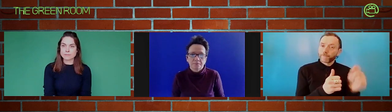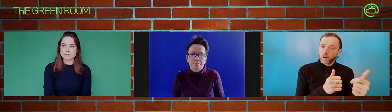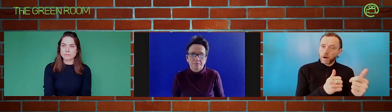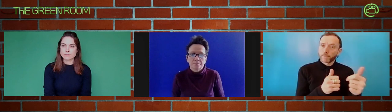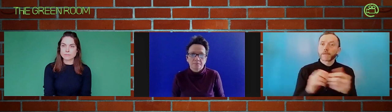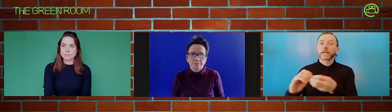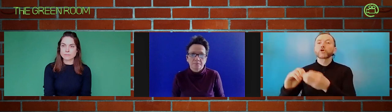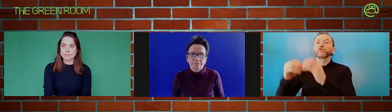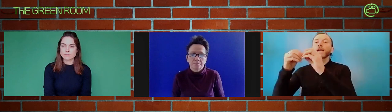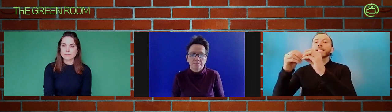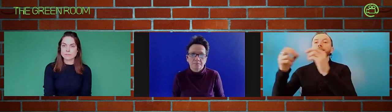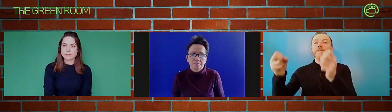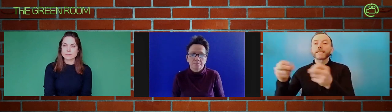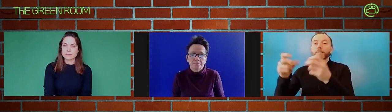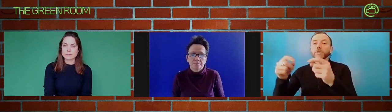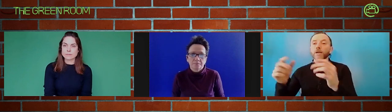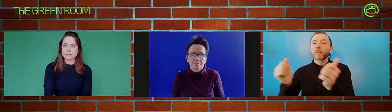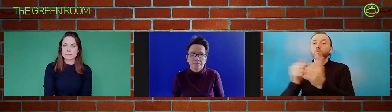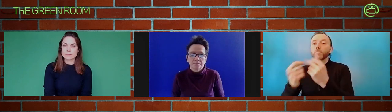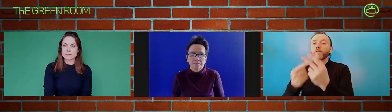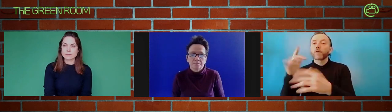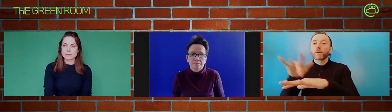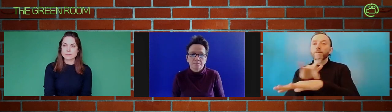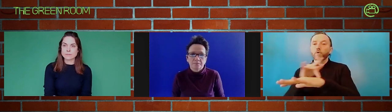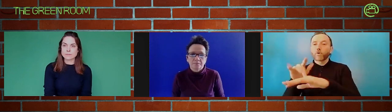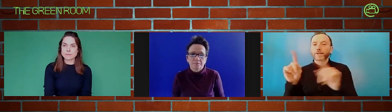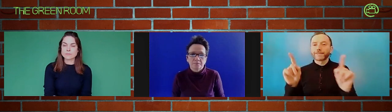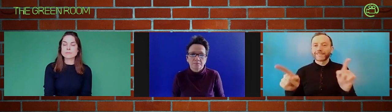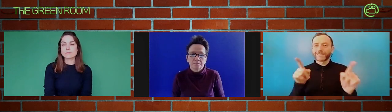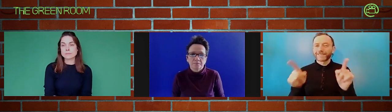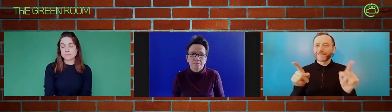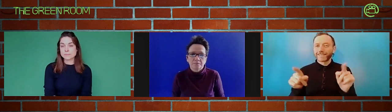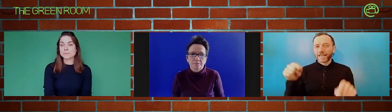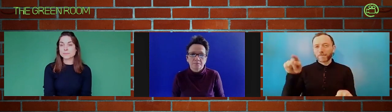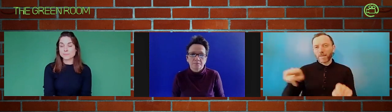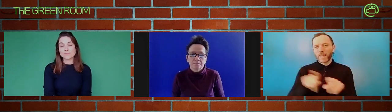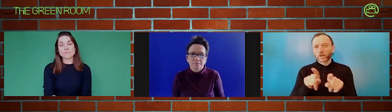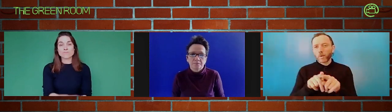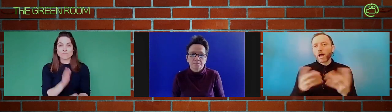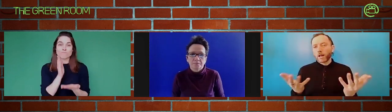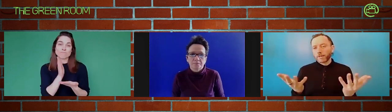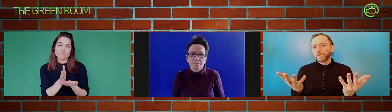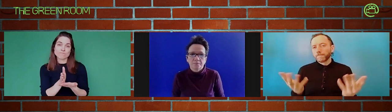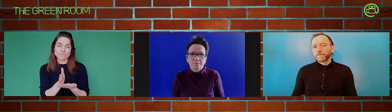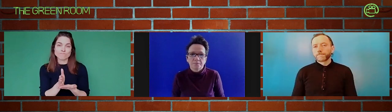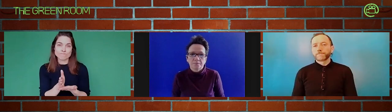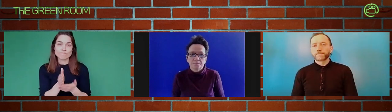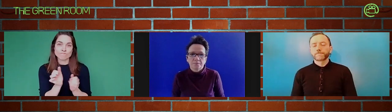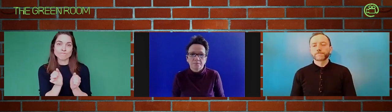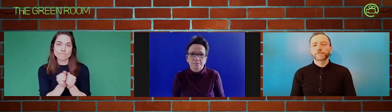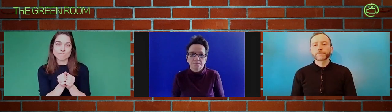appropriate for another. So it's a, I think it's about that as well. JS: Absolutely! We, I mean as